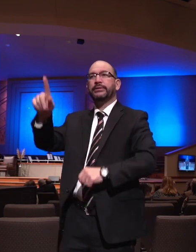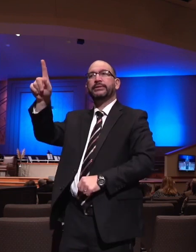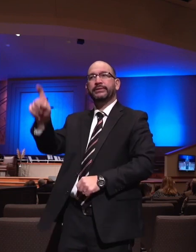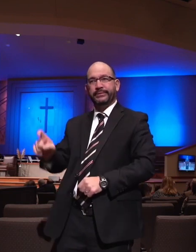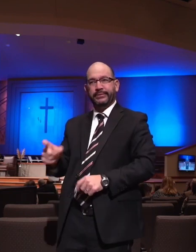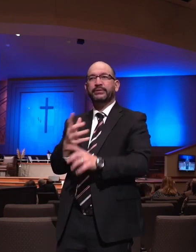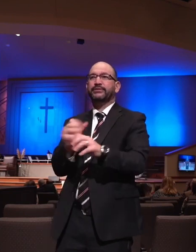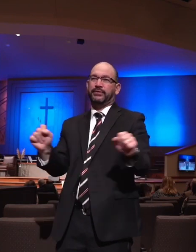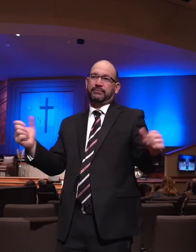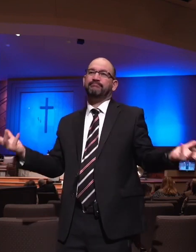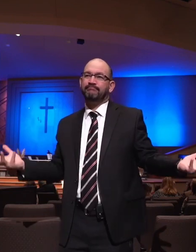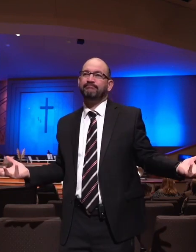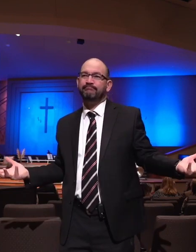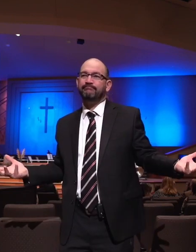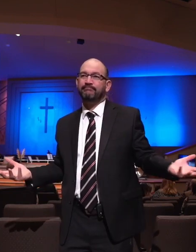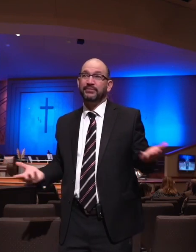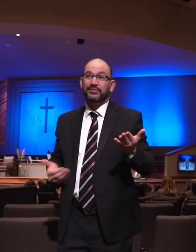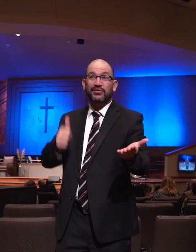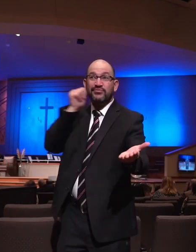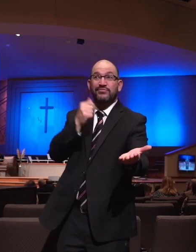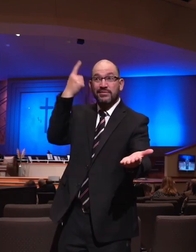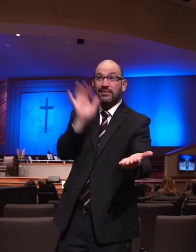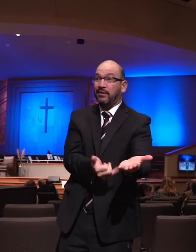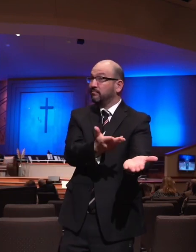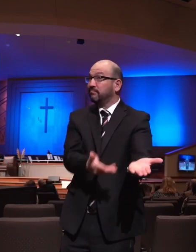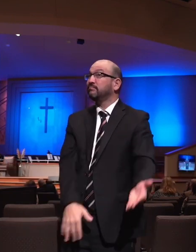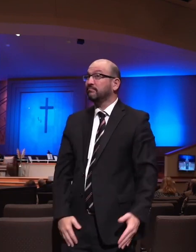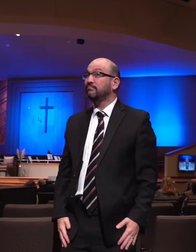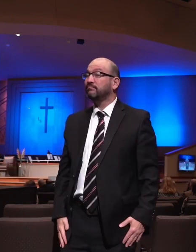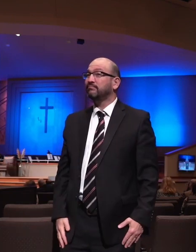missions trip this girl's on a missions trip now let me tell you about divine